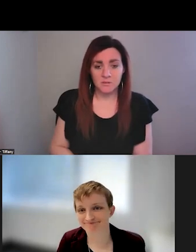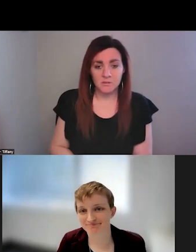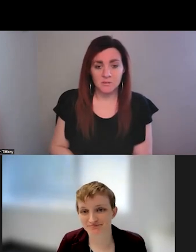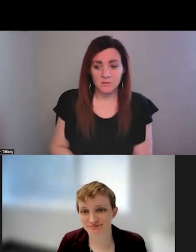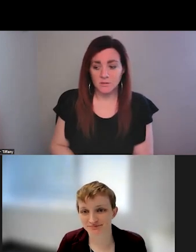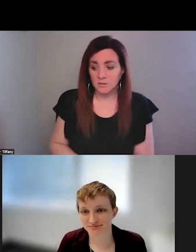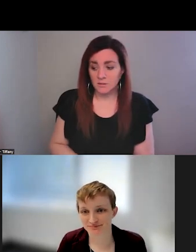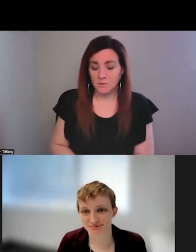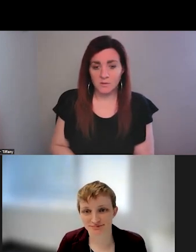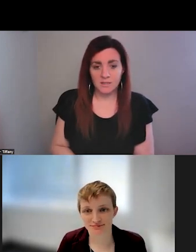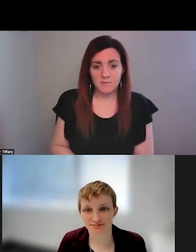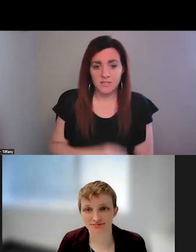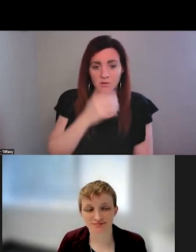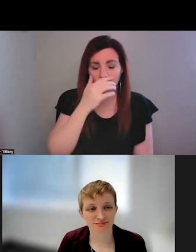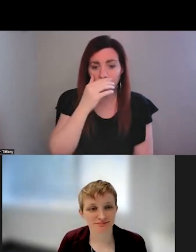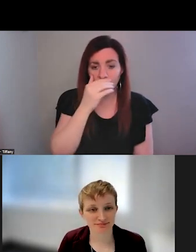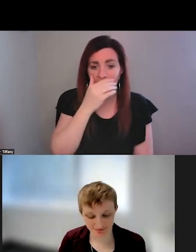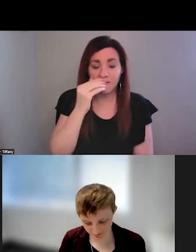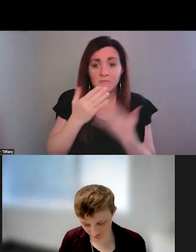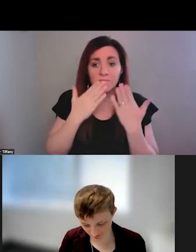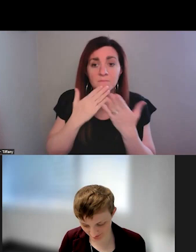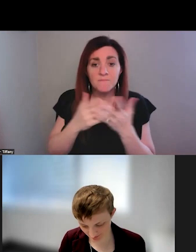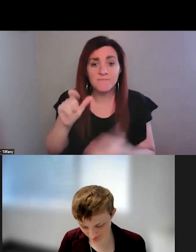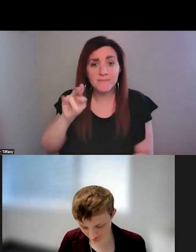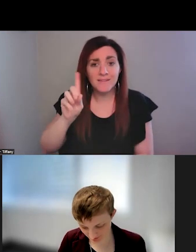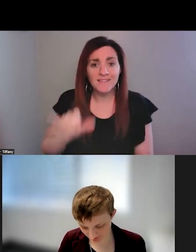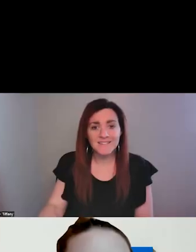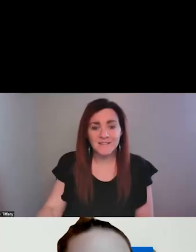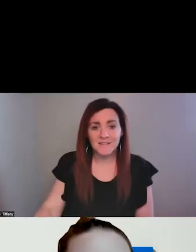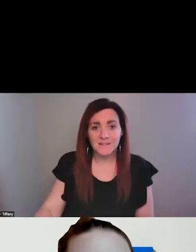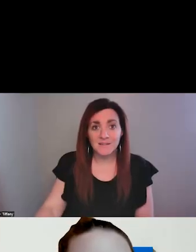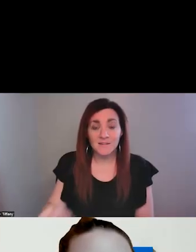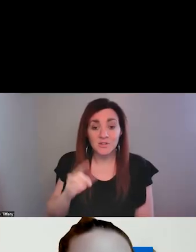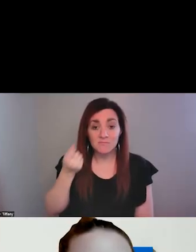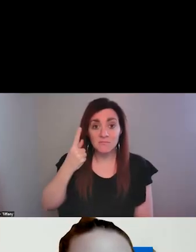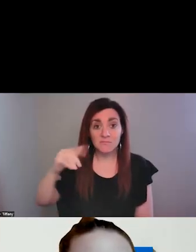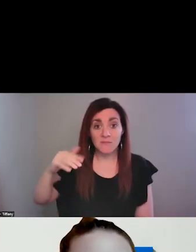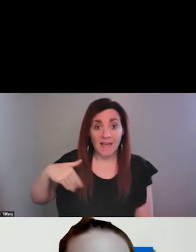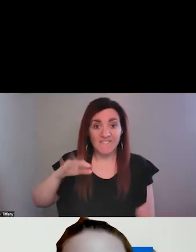YOU SO MUCH. GOOD TO BE WITH YOU FOLKS. WITH IT BEING LATE FEBRUARY, WE ARE JUST